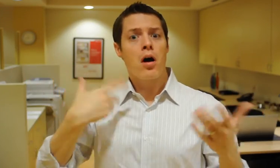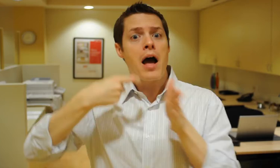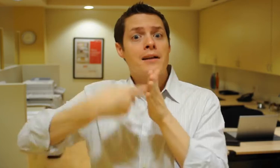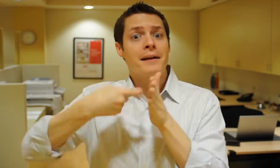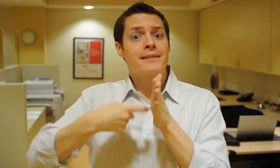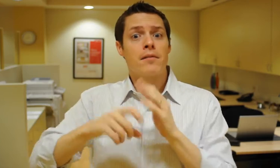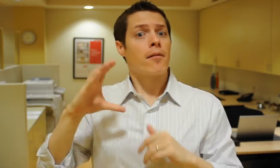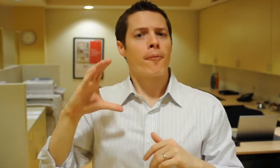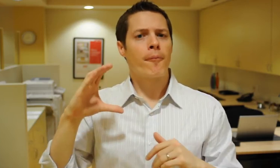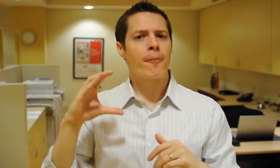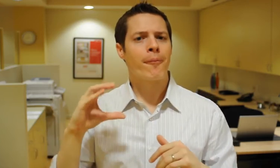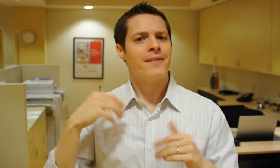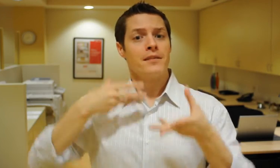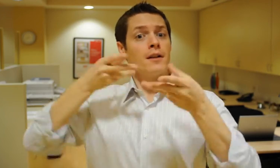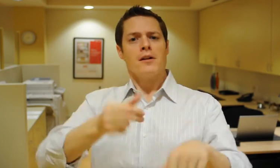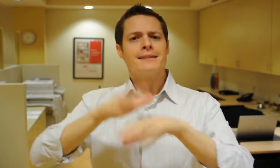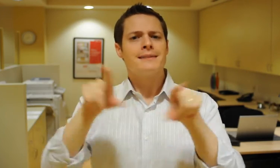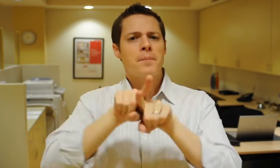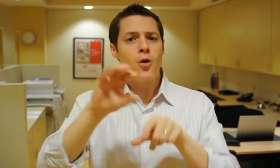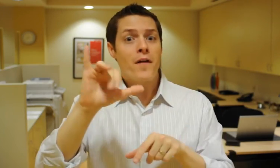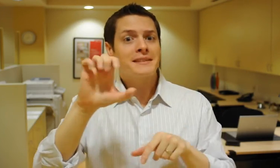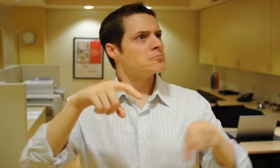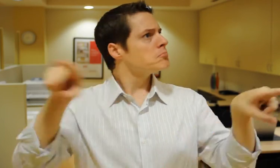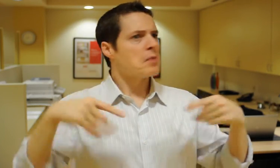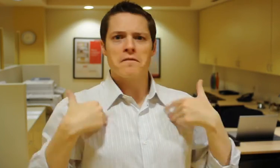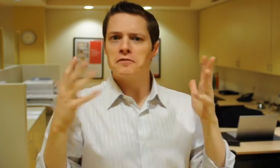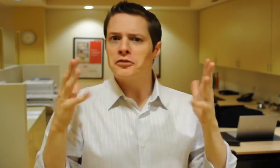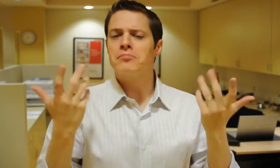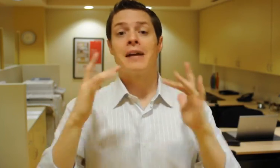Our expenses would be lowered. We would use existing office space.